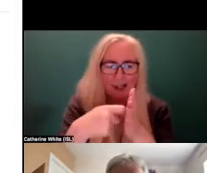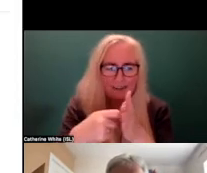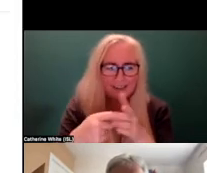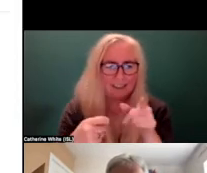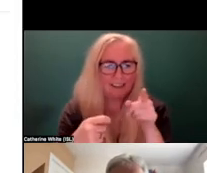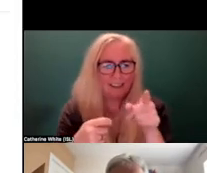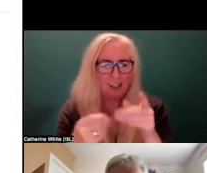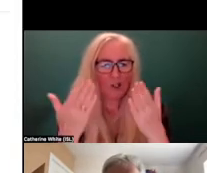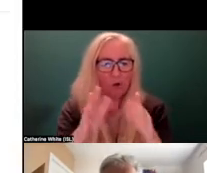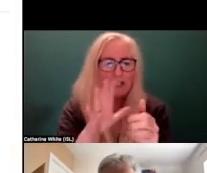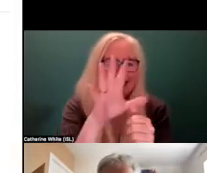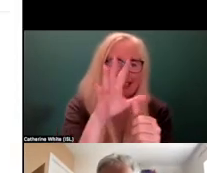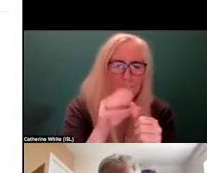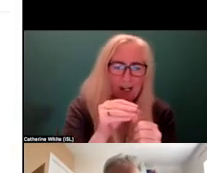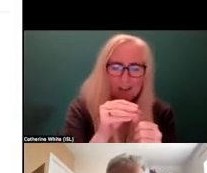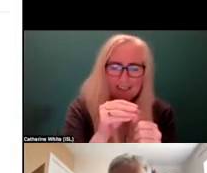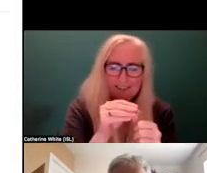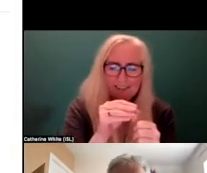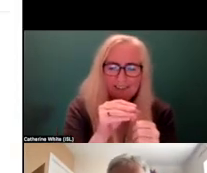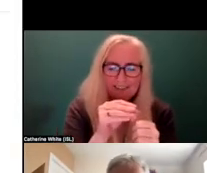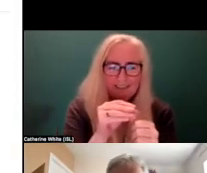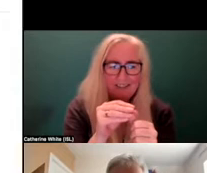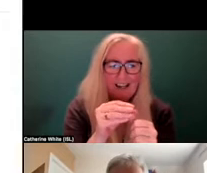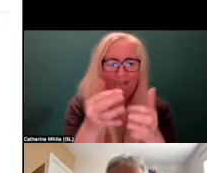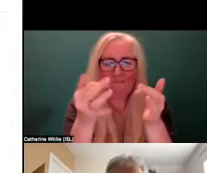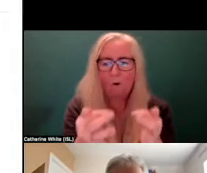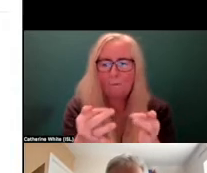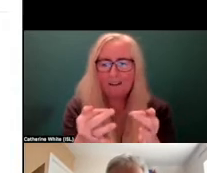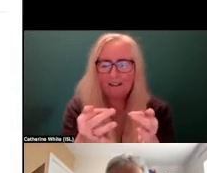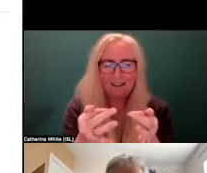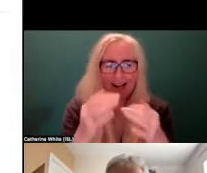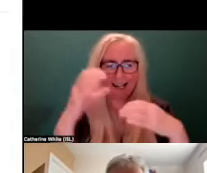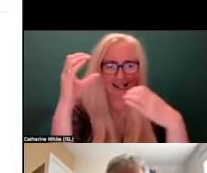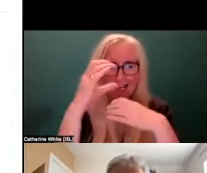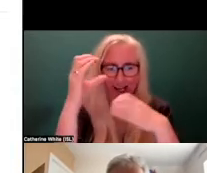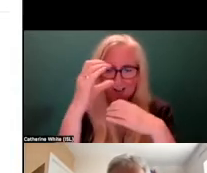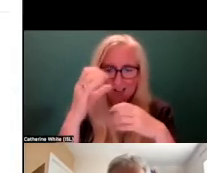housing from specialists, from the mainstream specialists in formal care.